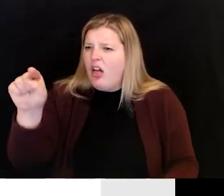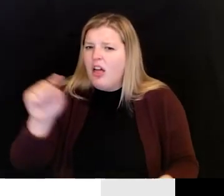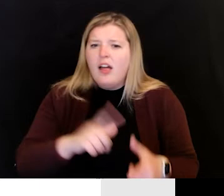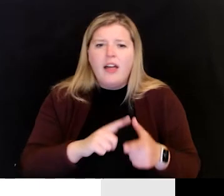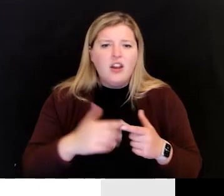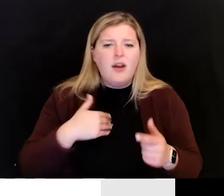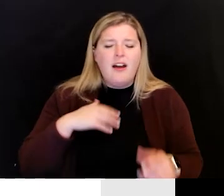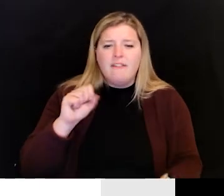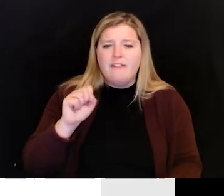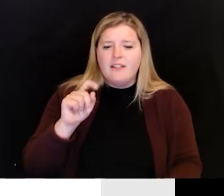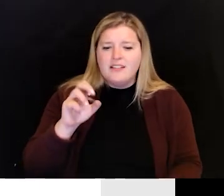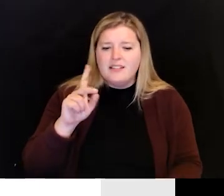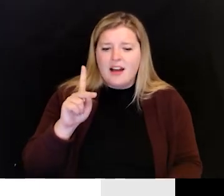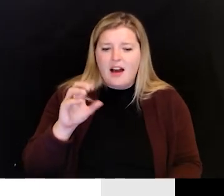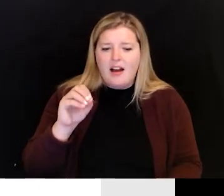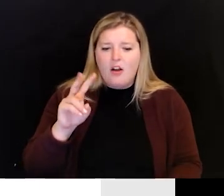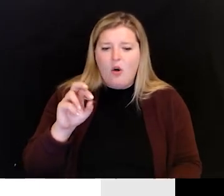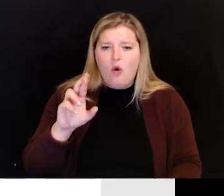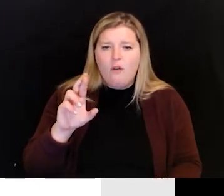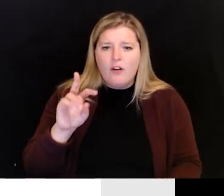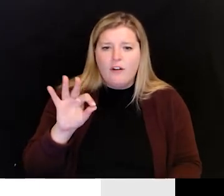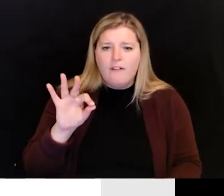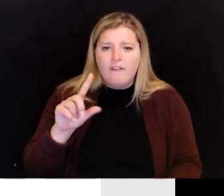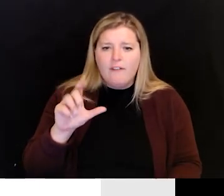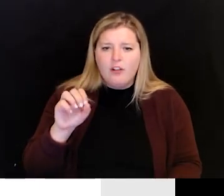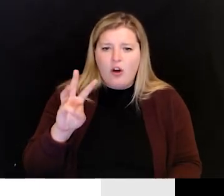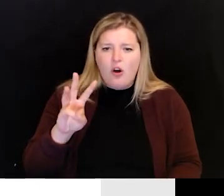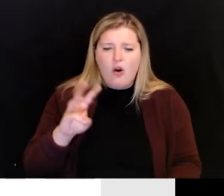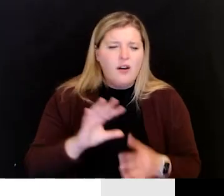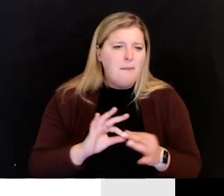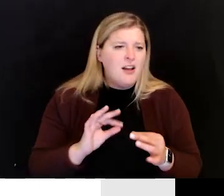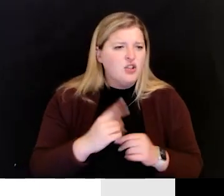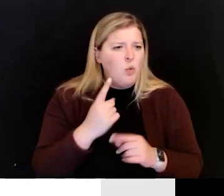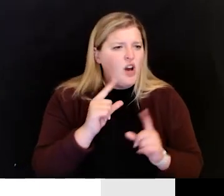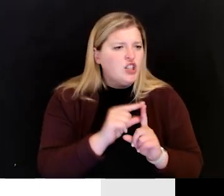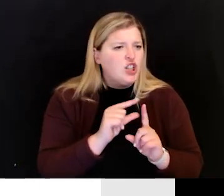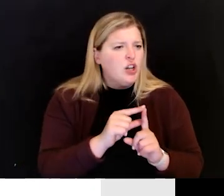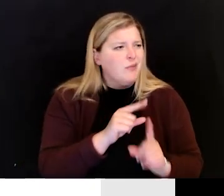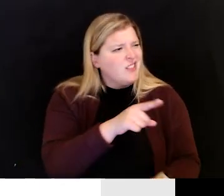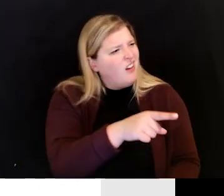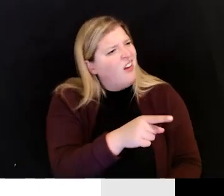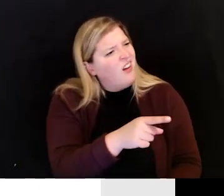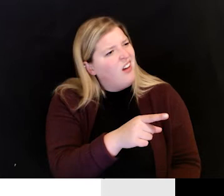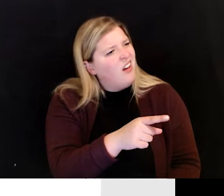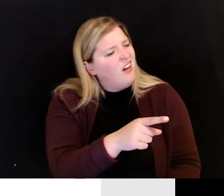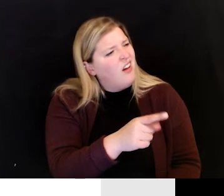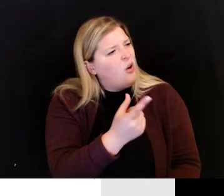and it mentions some term, and then, ah, okay. What do other people say about this term?